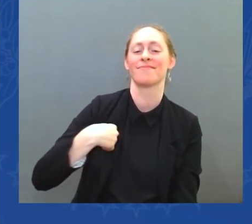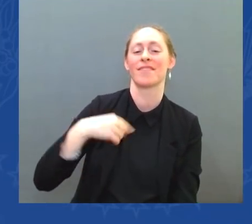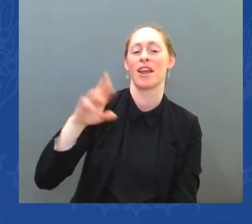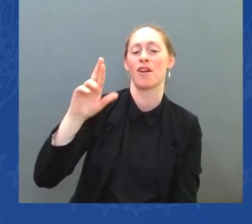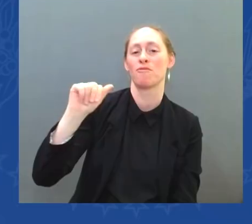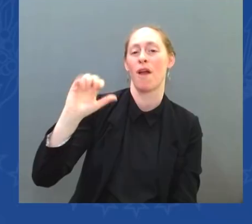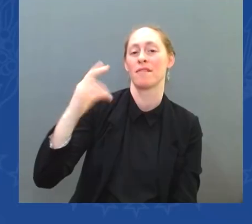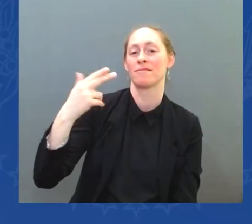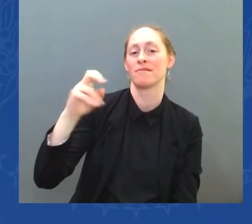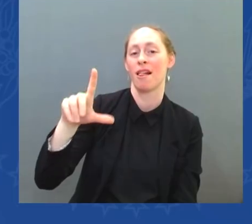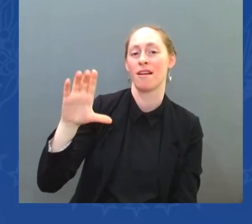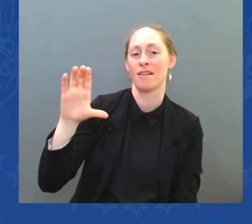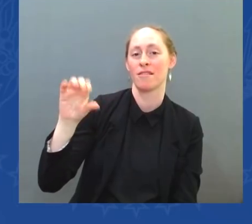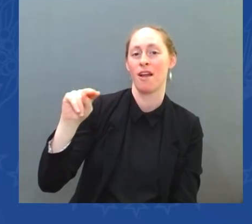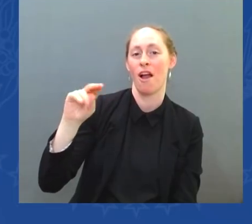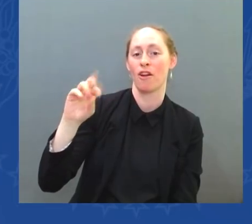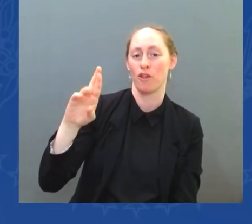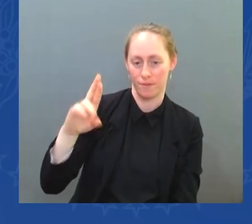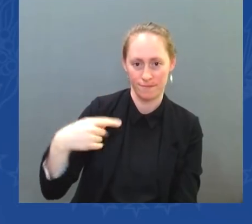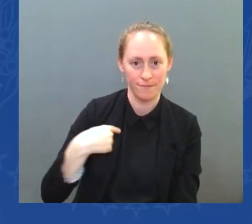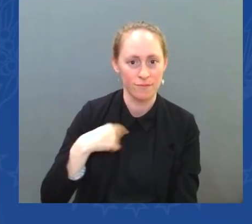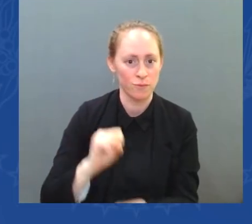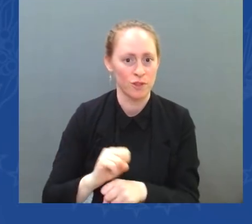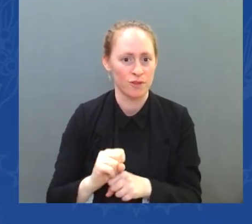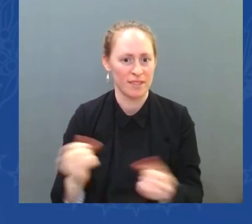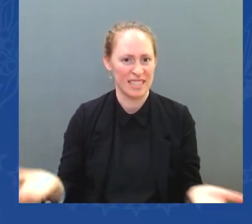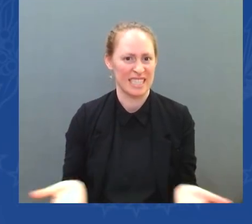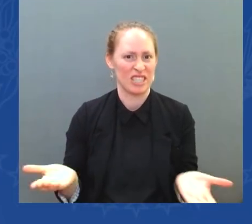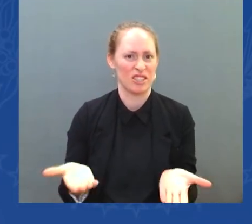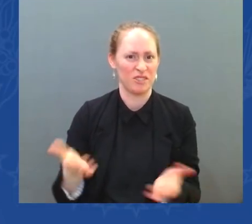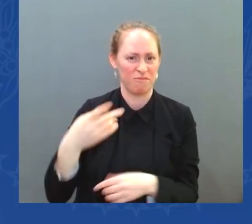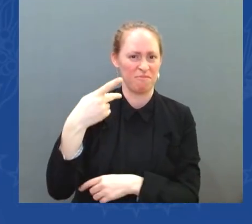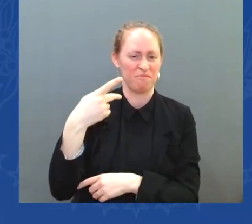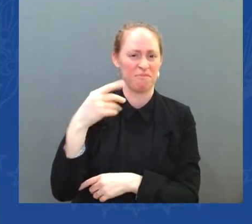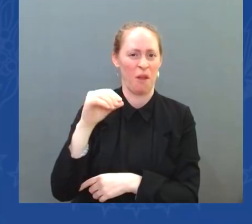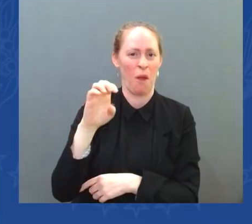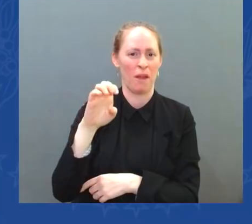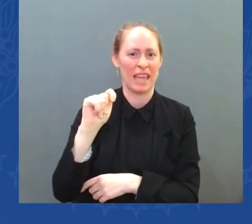What that means is that I help purchase all of the grain in the bins from nearby farmers.